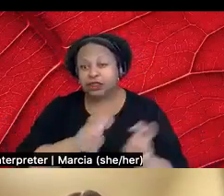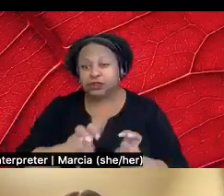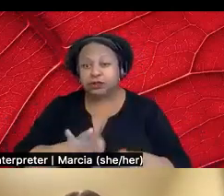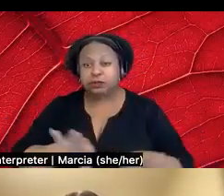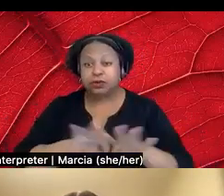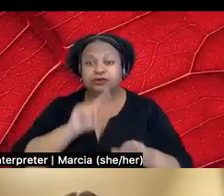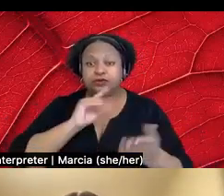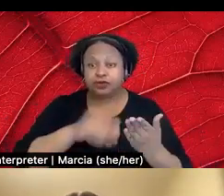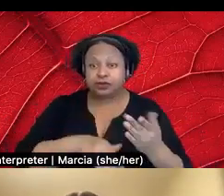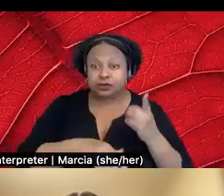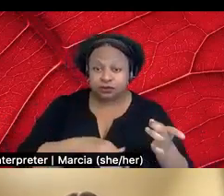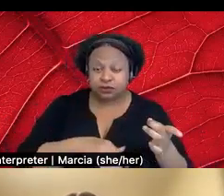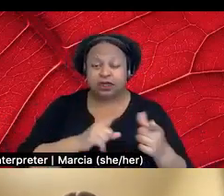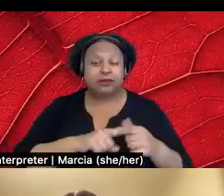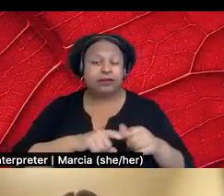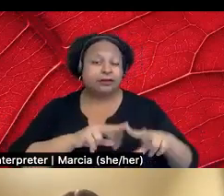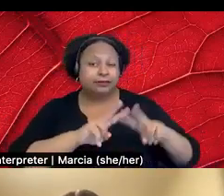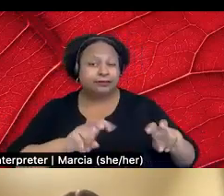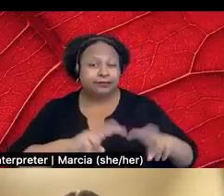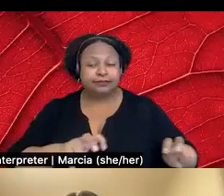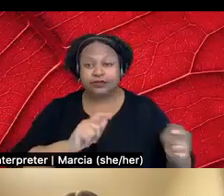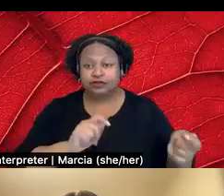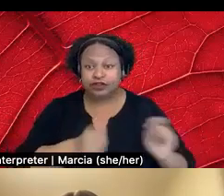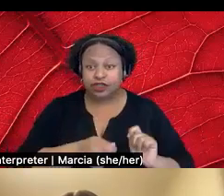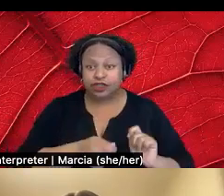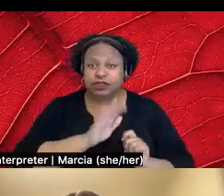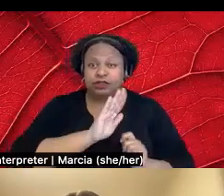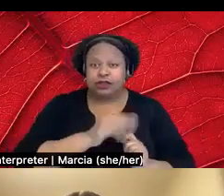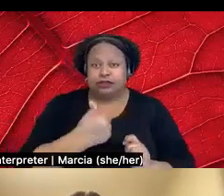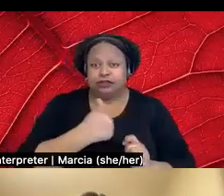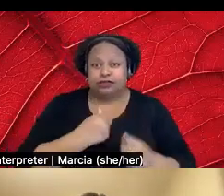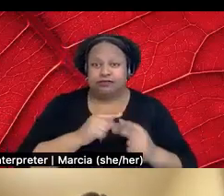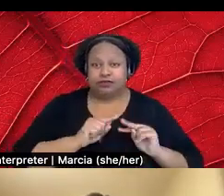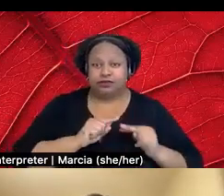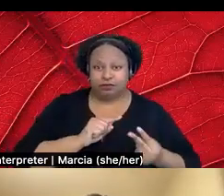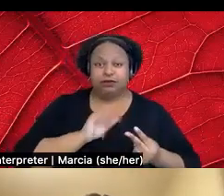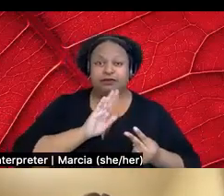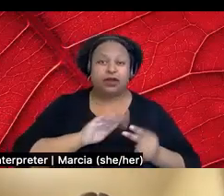and then detects the change in their own self perception of their performance over time.